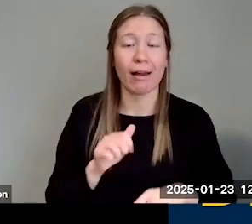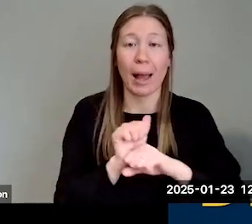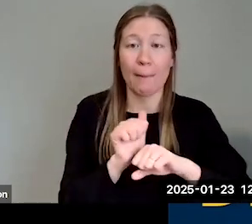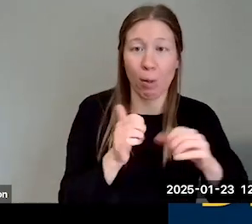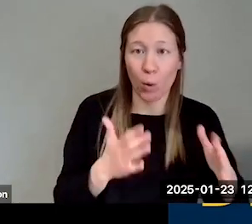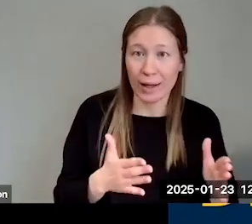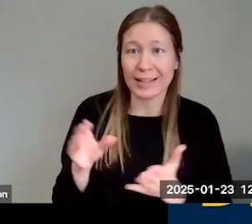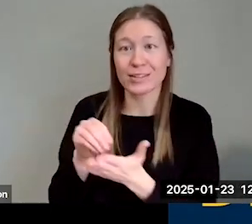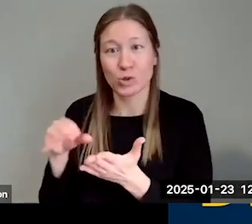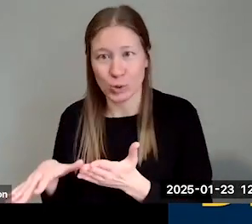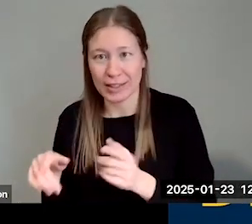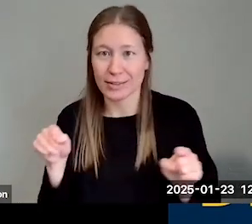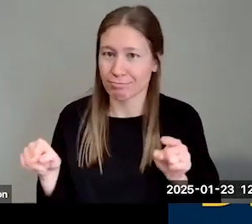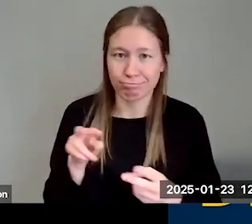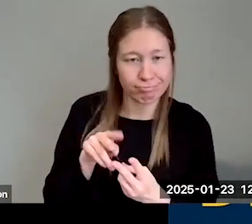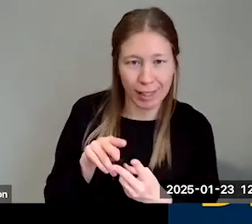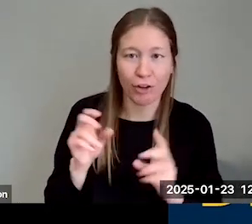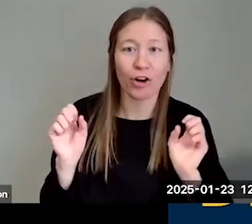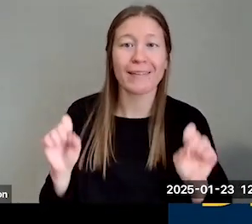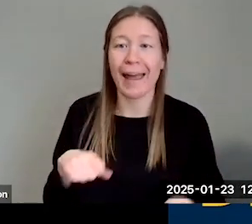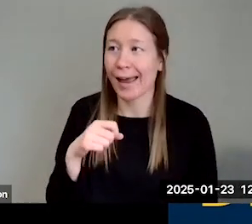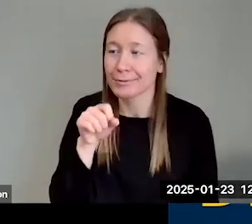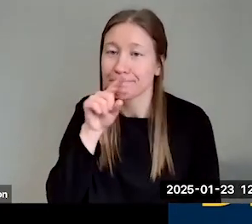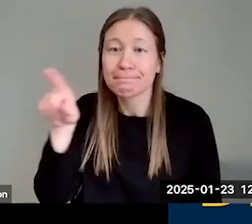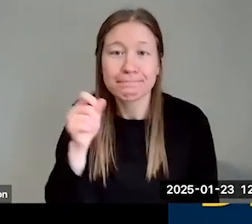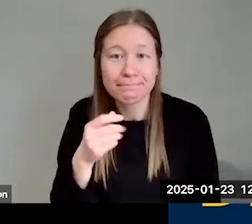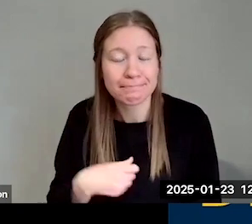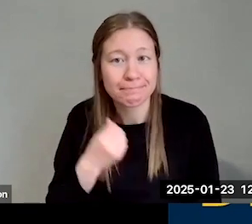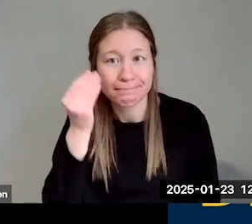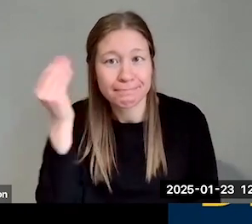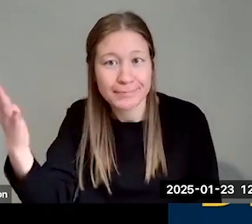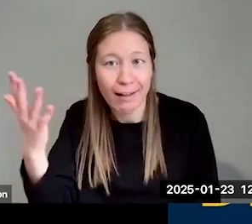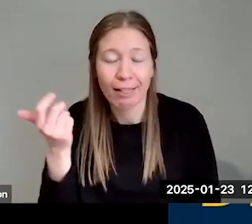may of course disclose at any time. Generally to receive accommodations,